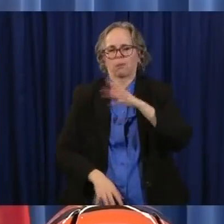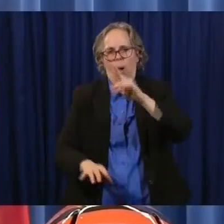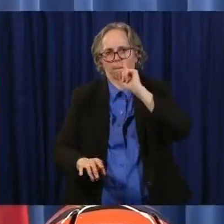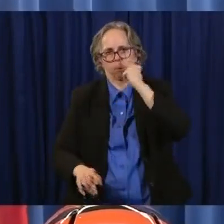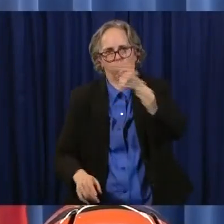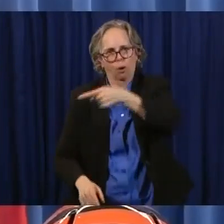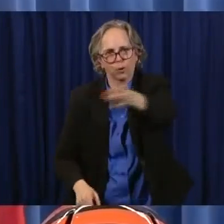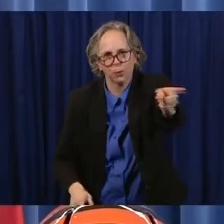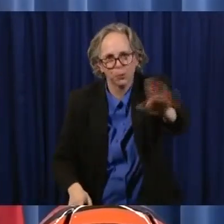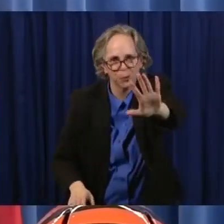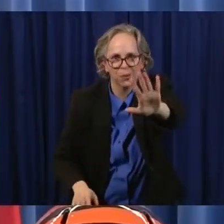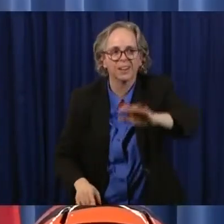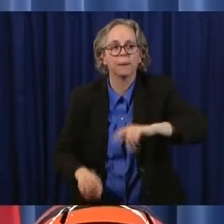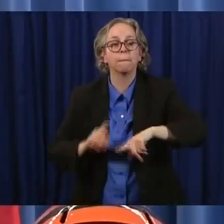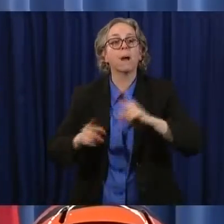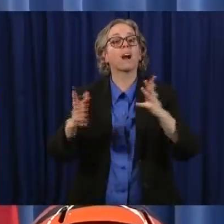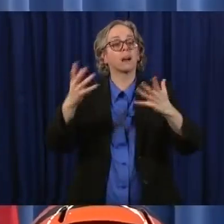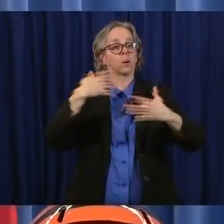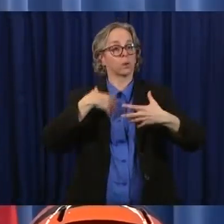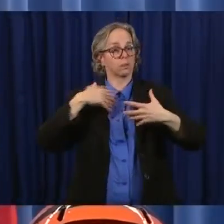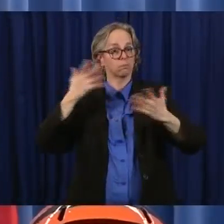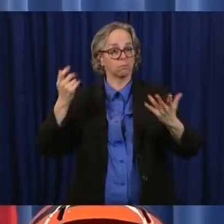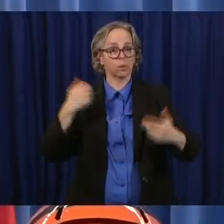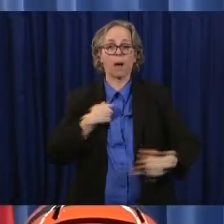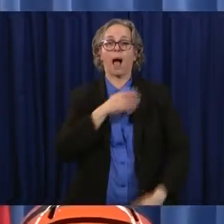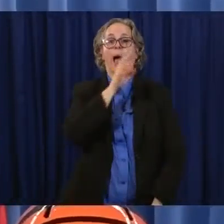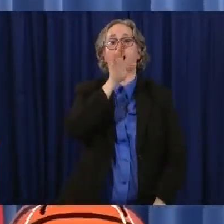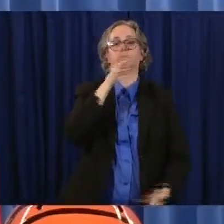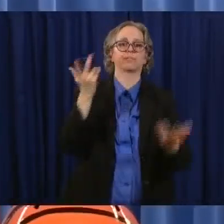APART FOR PEOPLE TO BE. THAT I WON'T GO INTO.